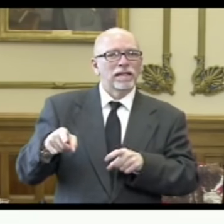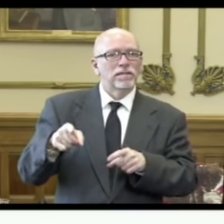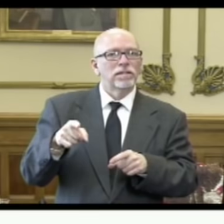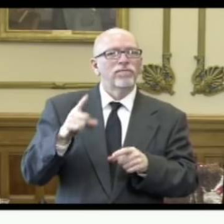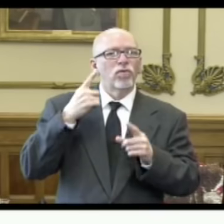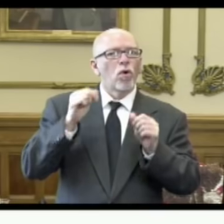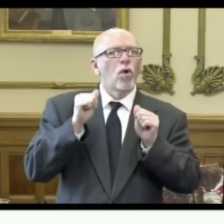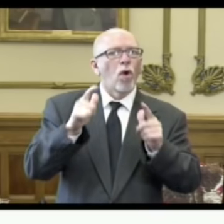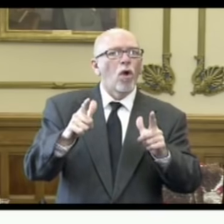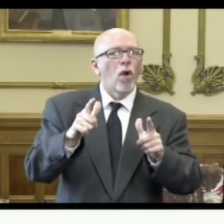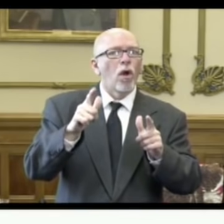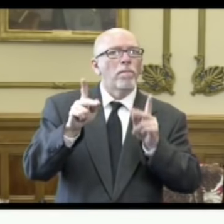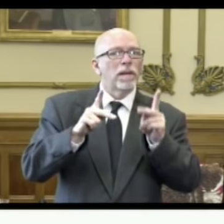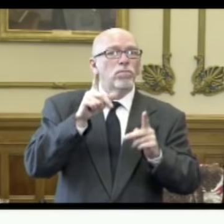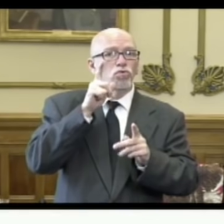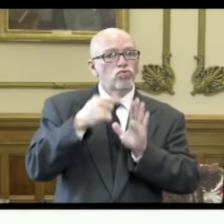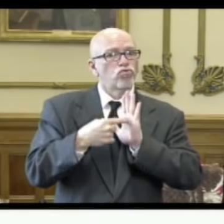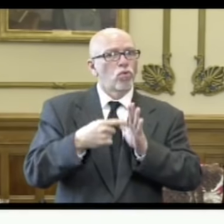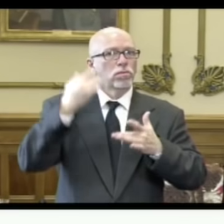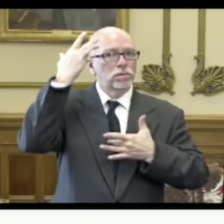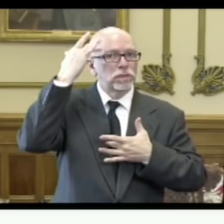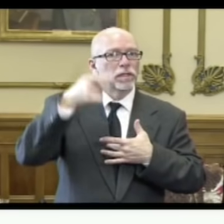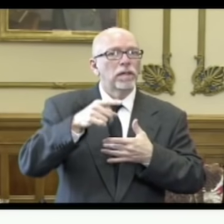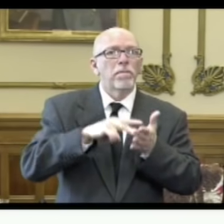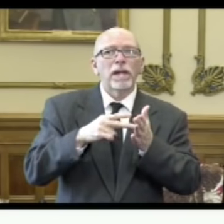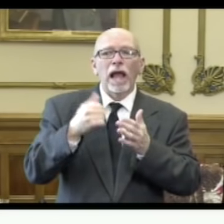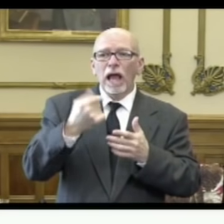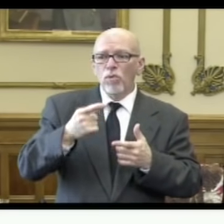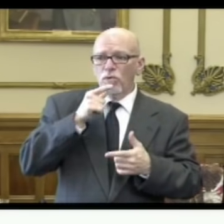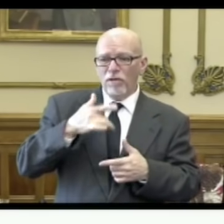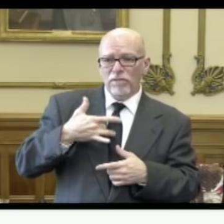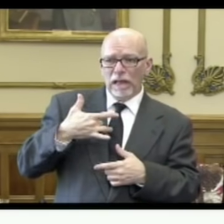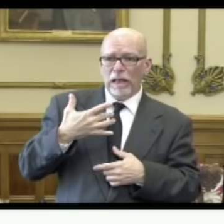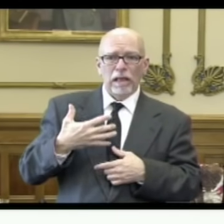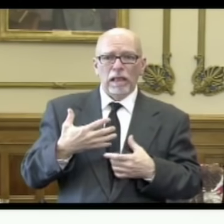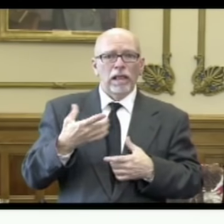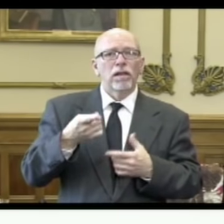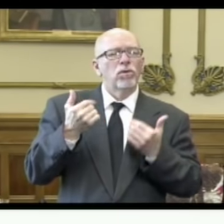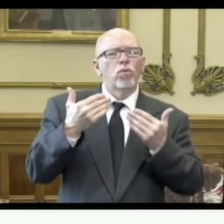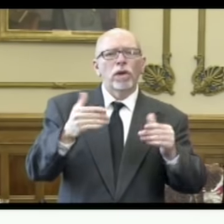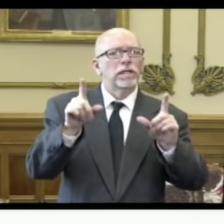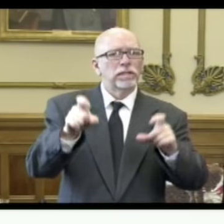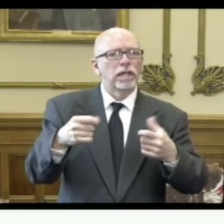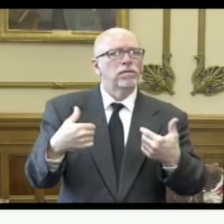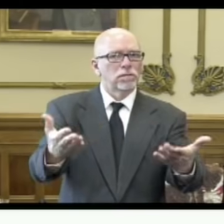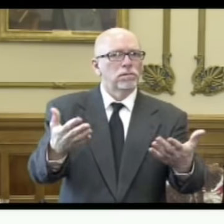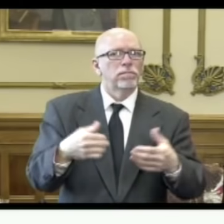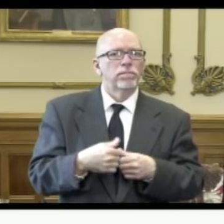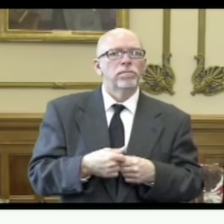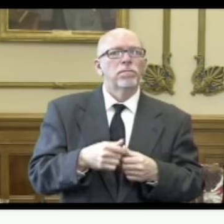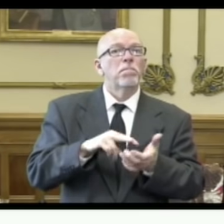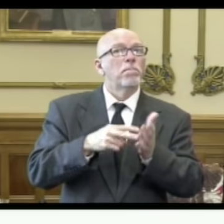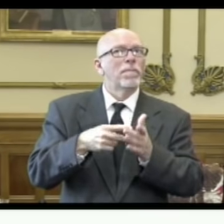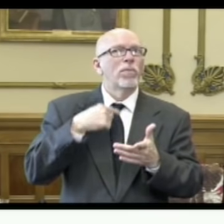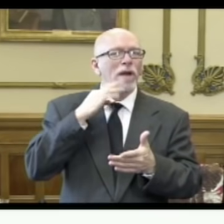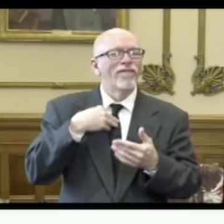INCREASE INDIANA'S OVERALL TESTING CAPACITY. SO WE'RE EXPANDING TESTING AGAIN TO ALL SYMPTOMATIC USERS SO THAT